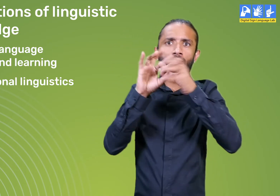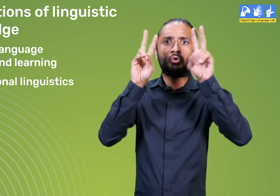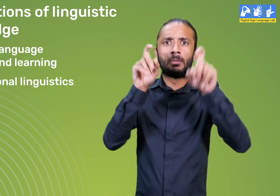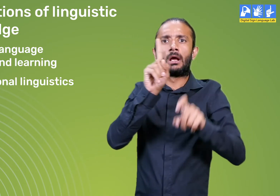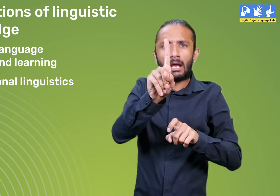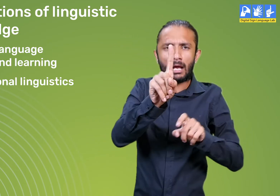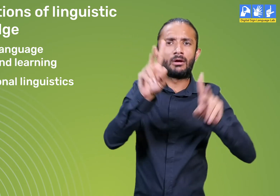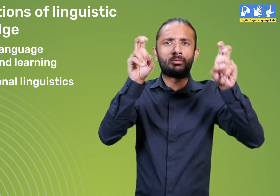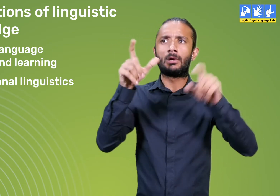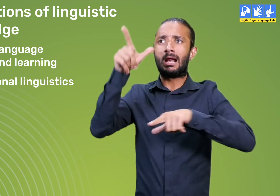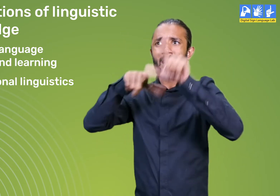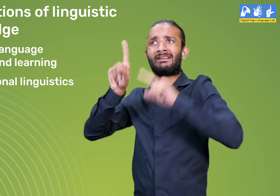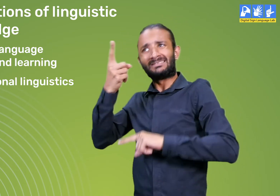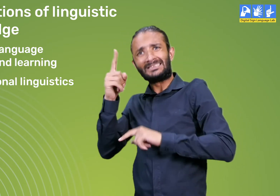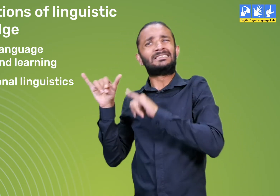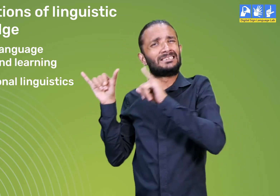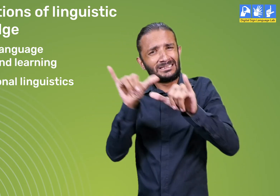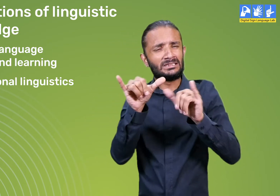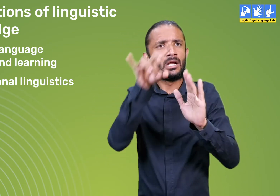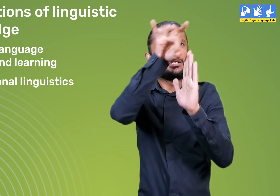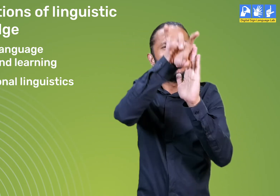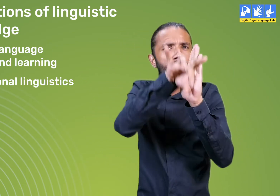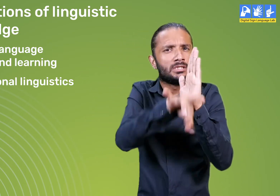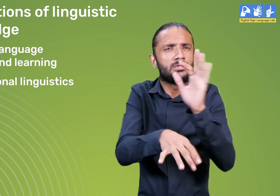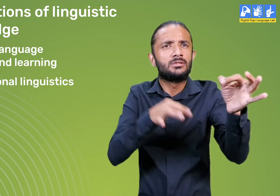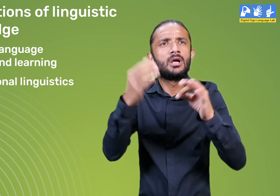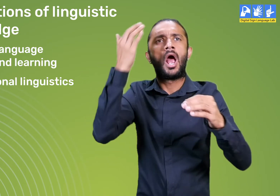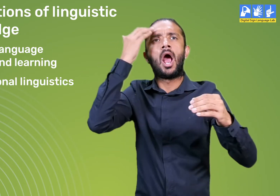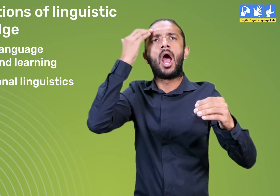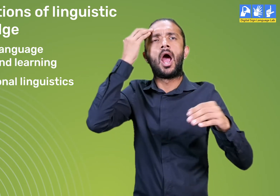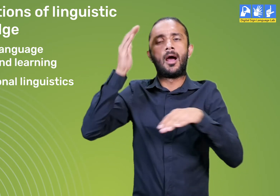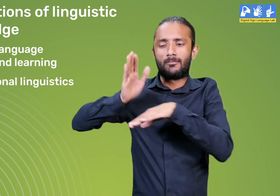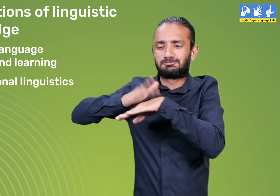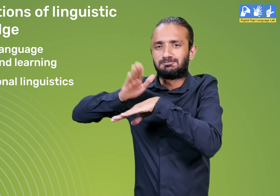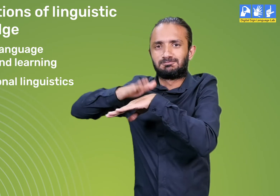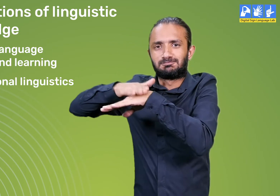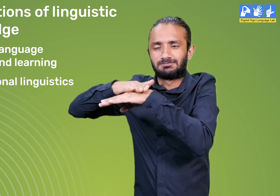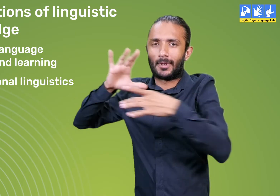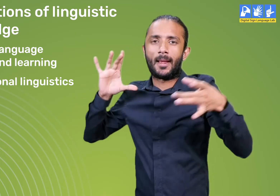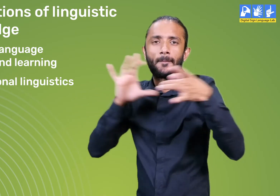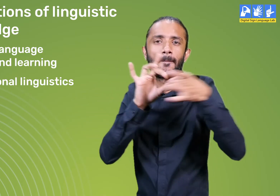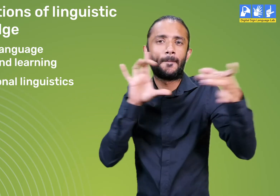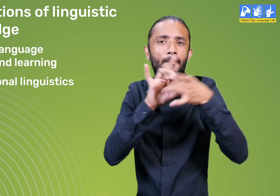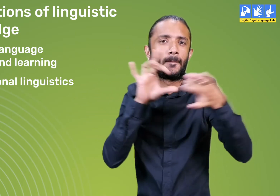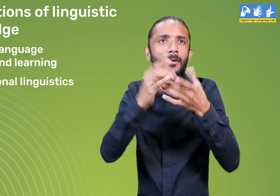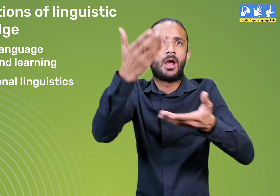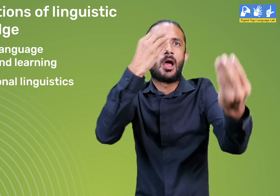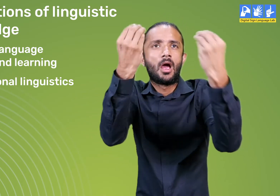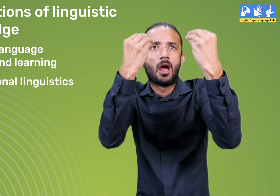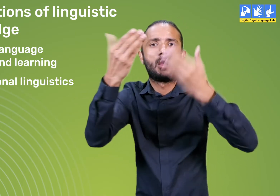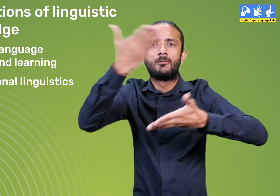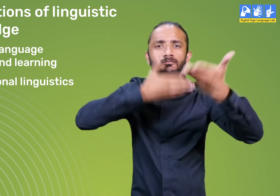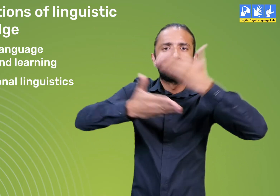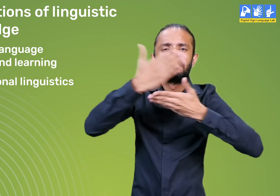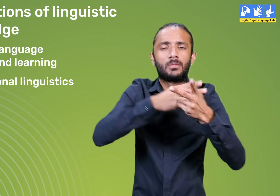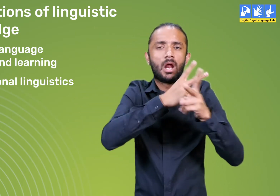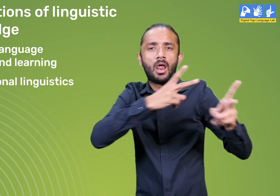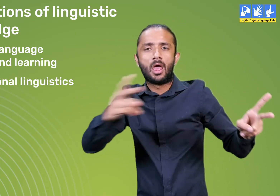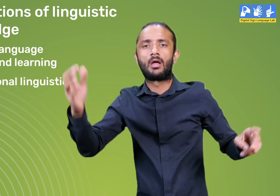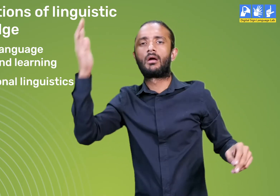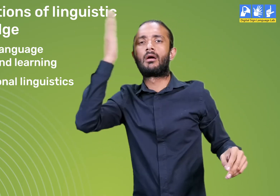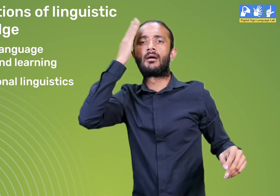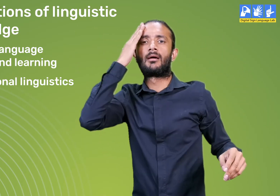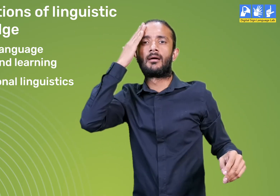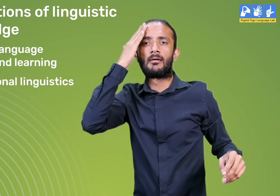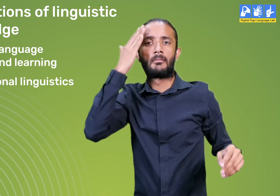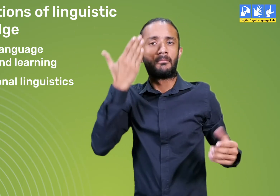having the strong base of language we can easily relate the detailed things about language and can also relate whatever have been taught by the teacher .